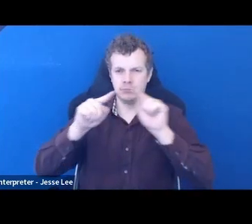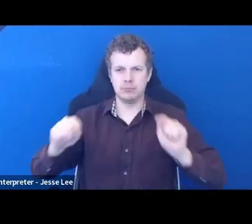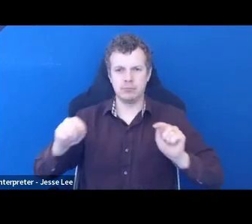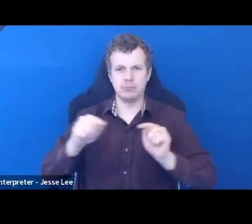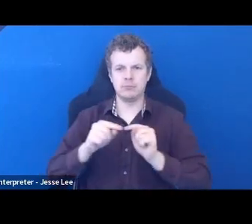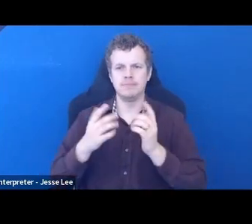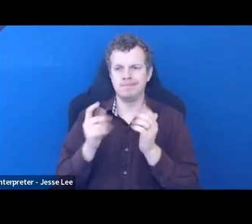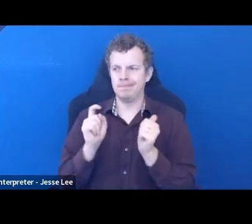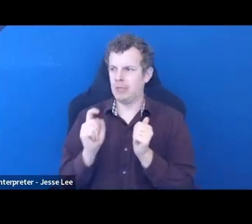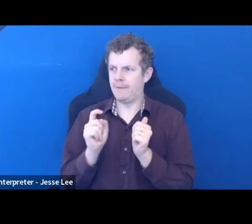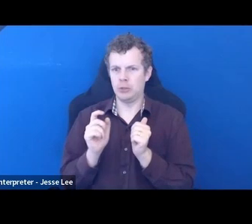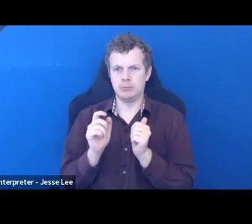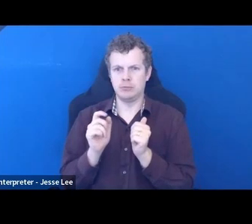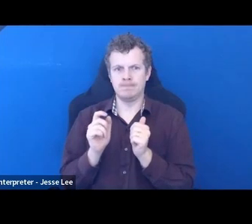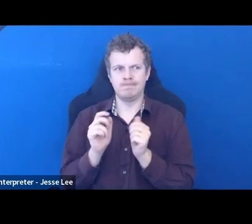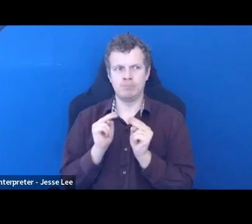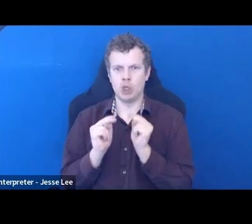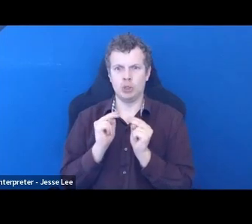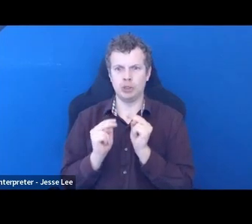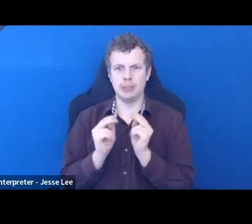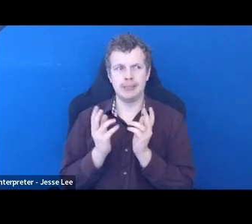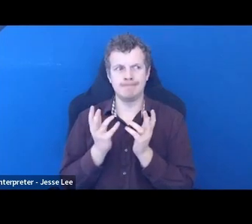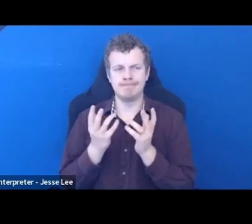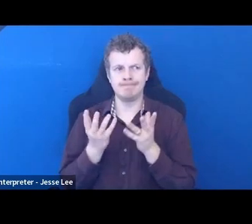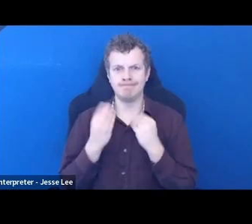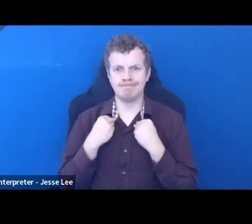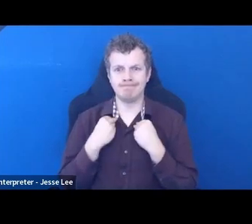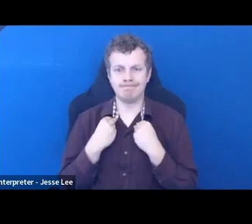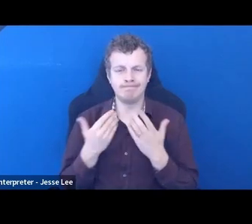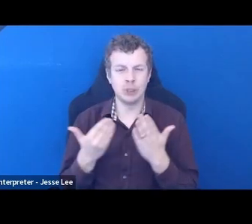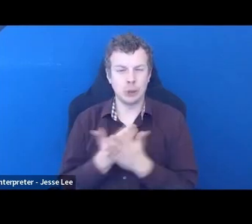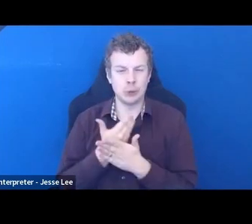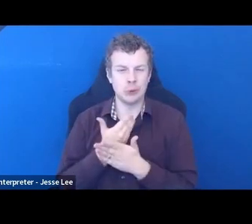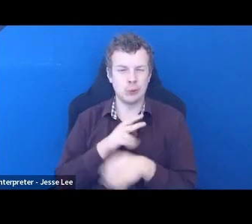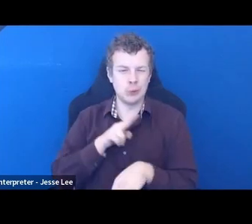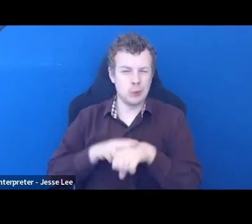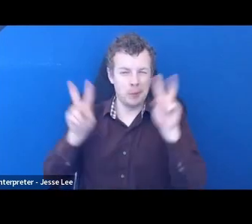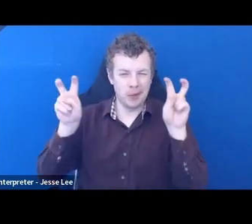So the majority, if not all of these children were born to parents